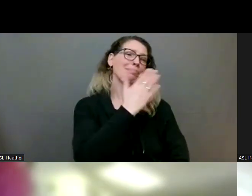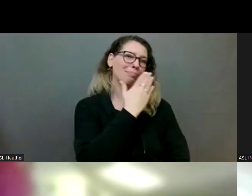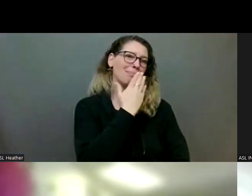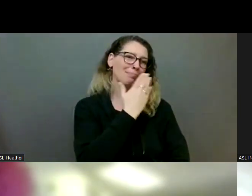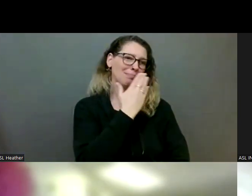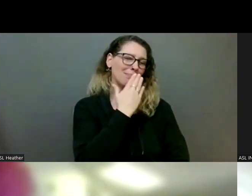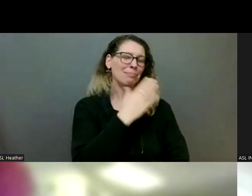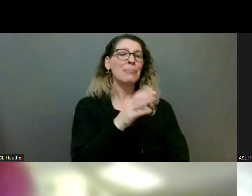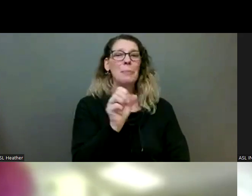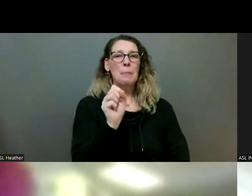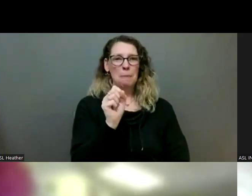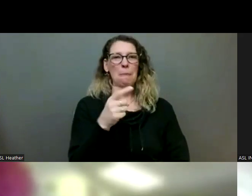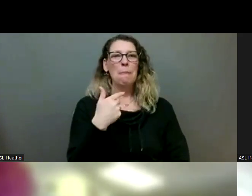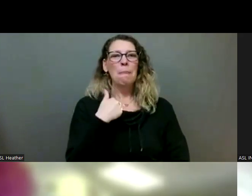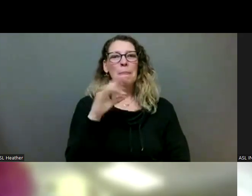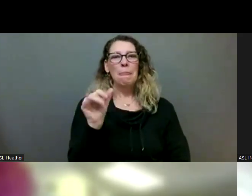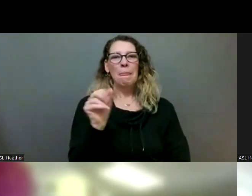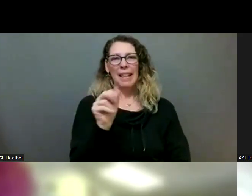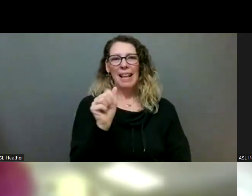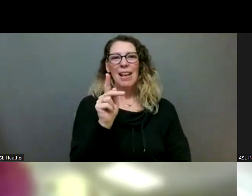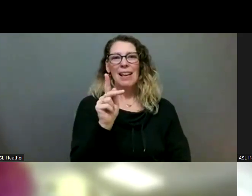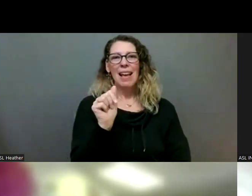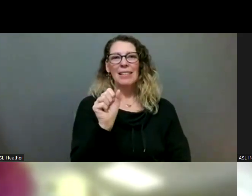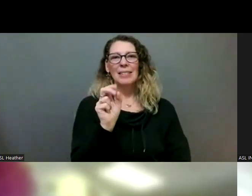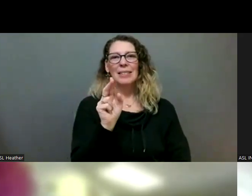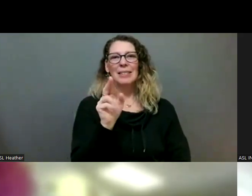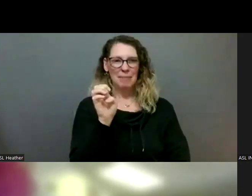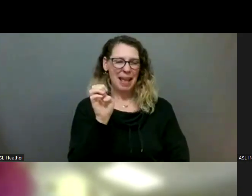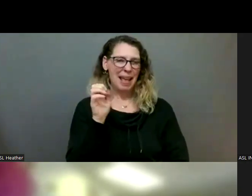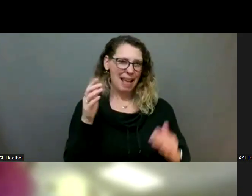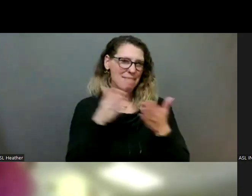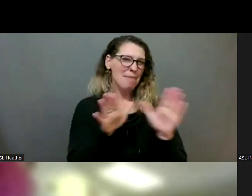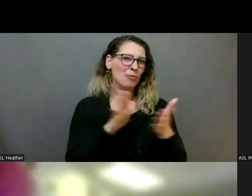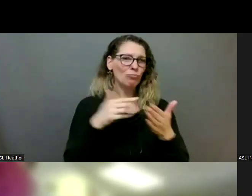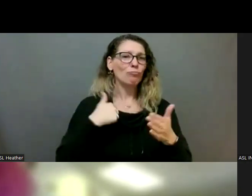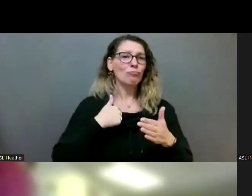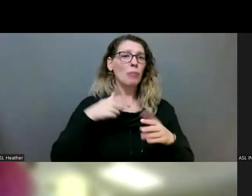Kasube, coordinator in the Office of Equity, Federal Way Public Schools. I supervise our